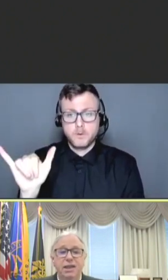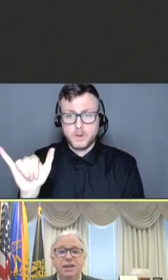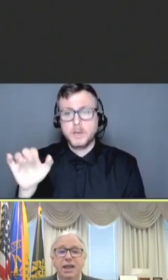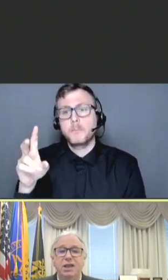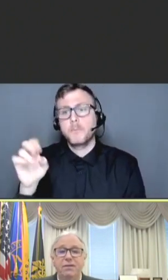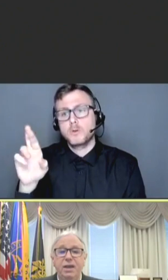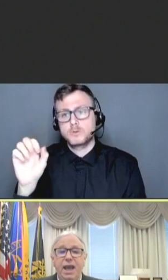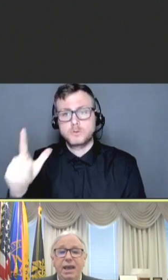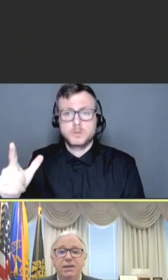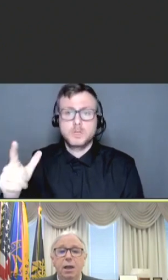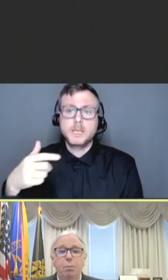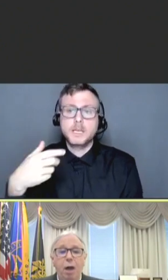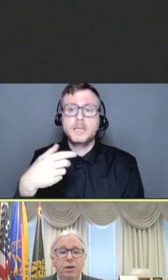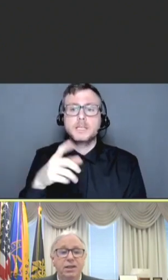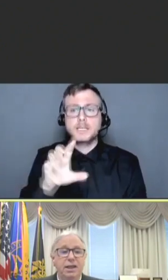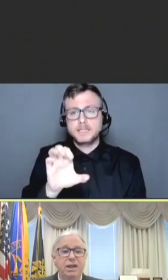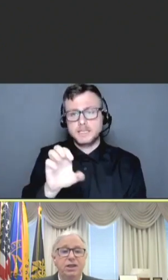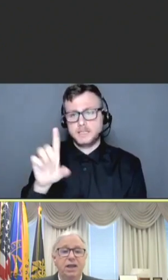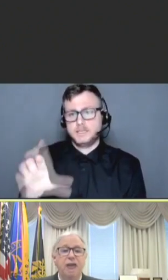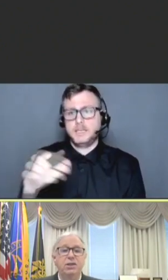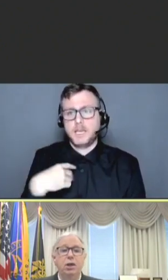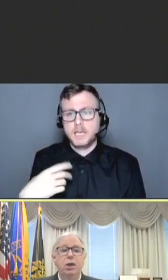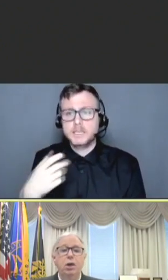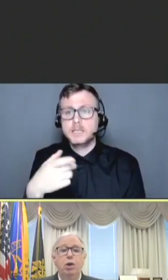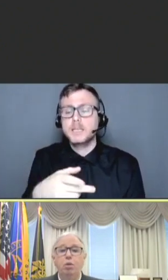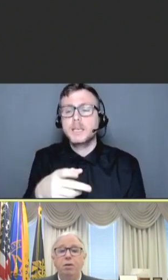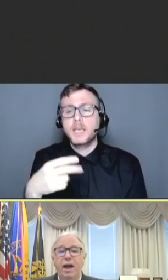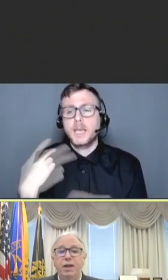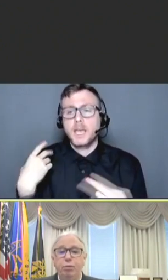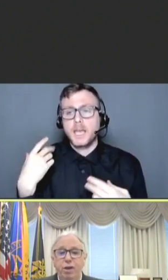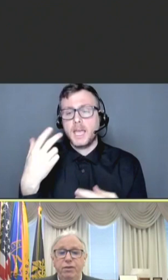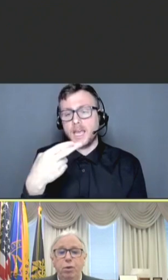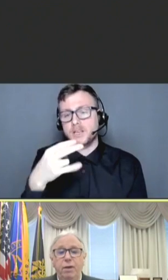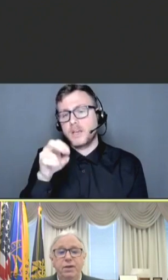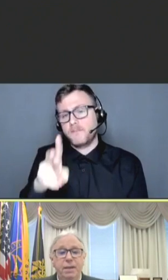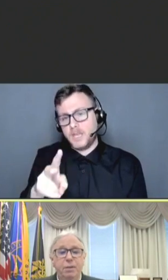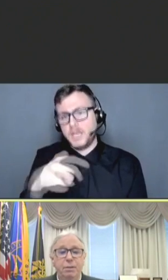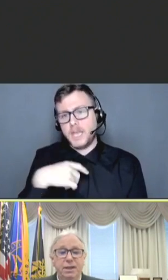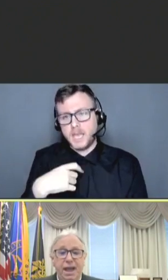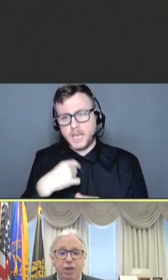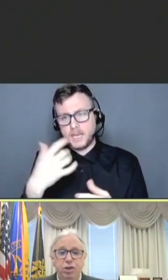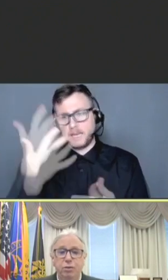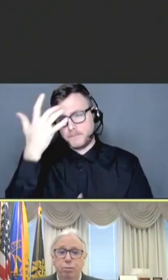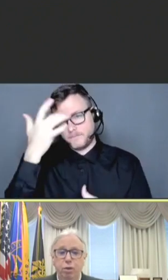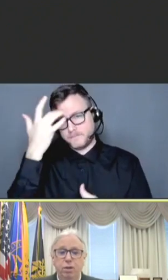disease and HIV/AIDS policy at HHS, who will provide a preview of an implementation report